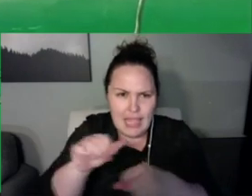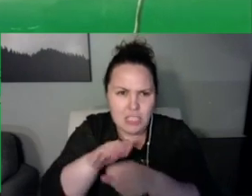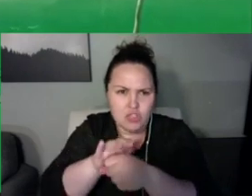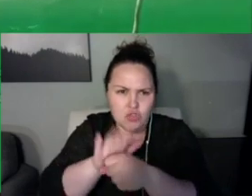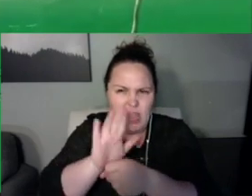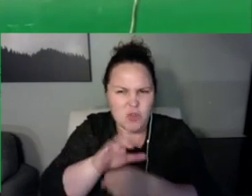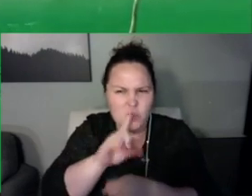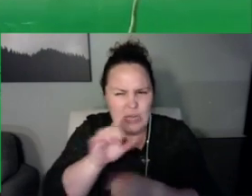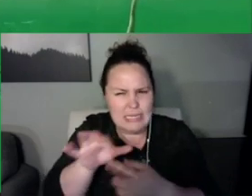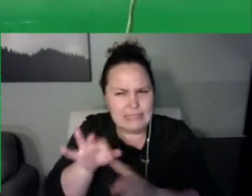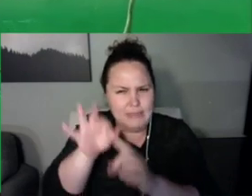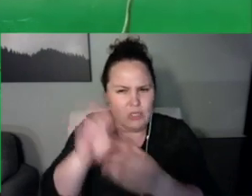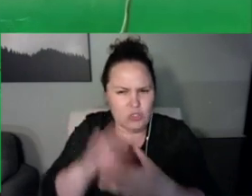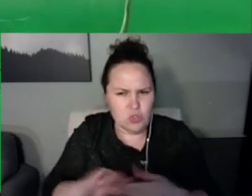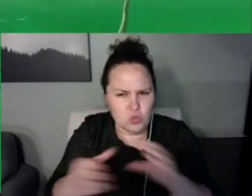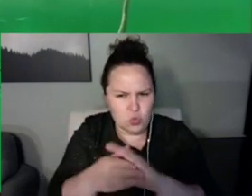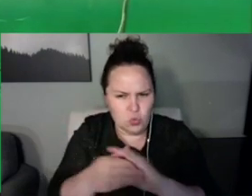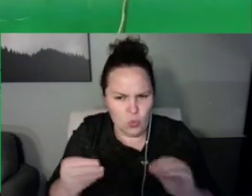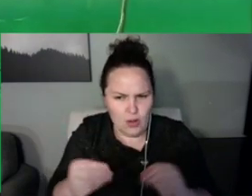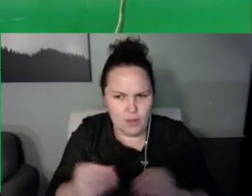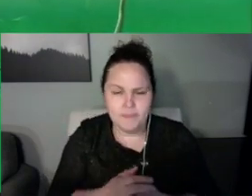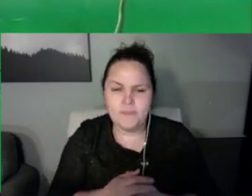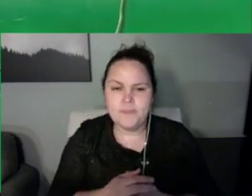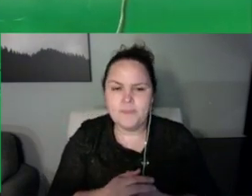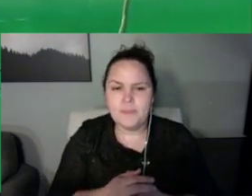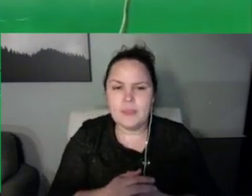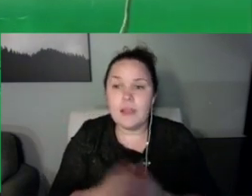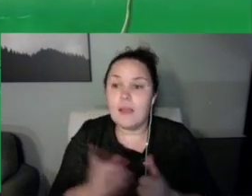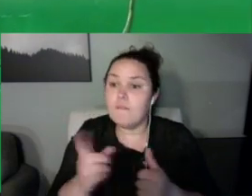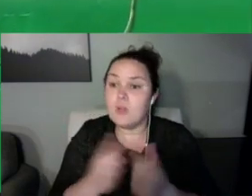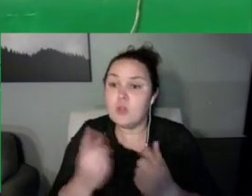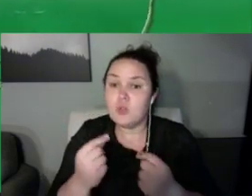and something else that's kinda of special. So the first thing we do here is I've got